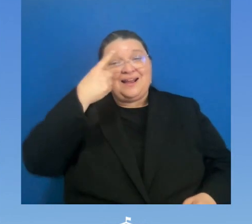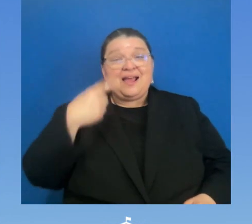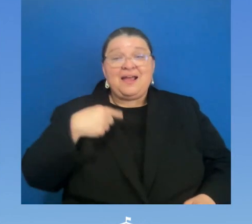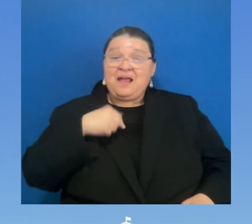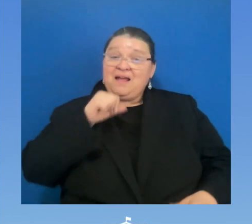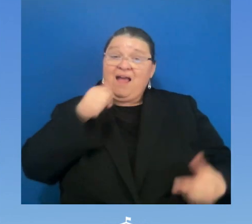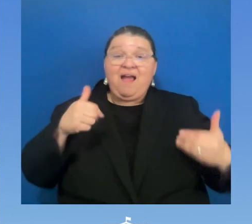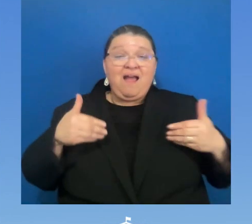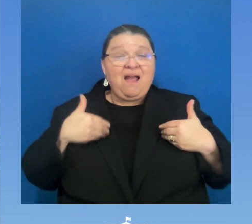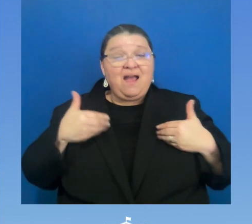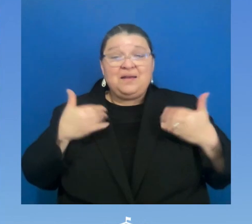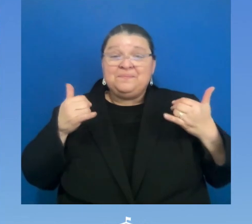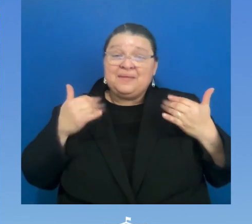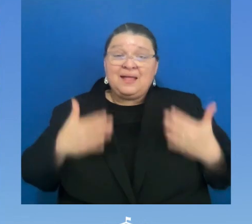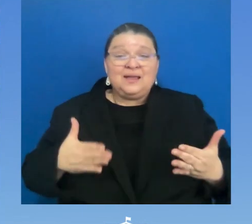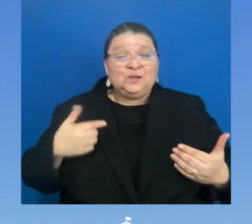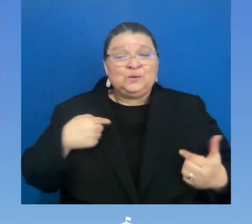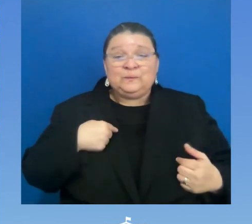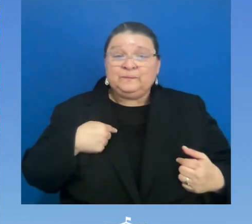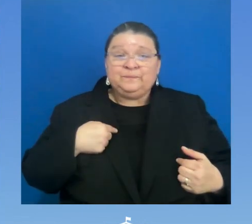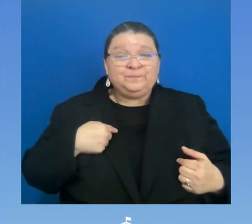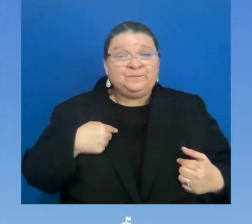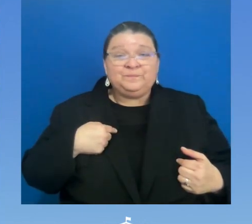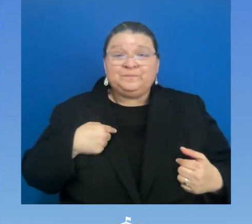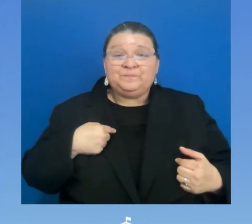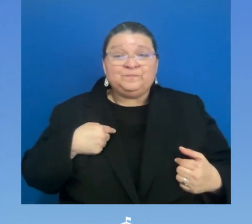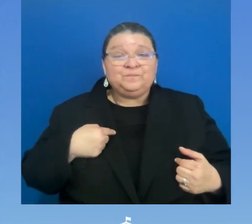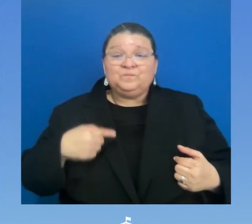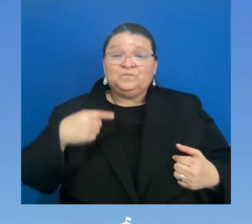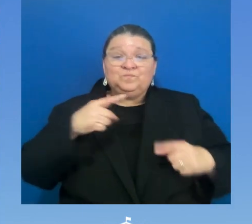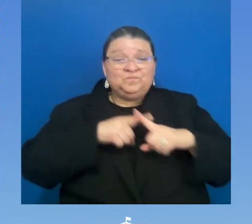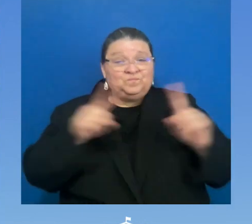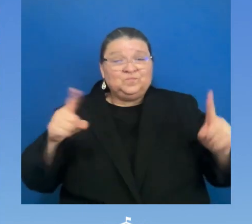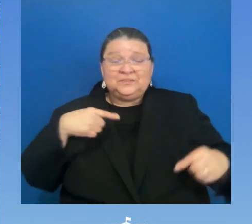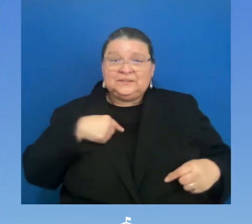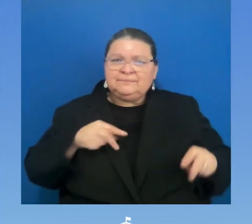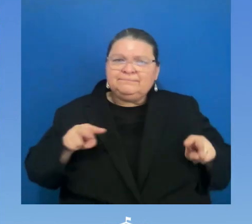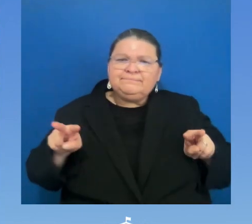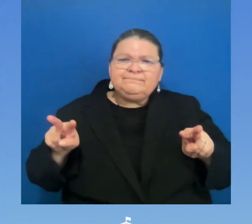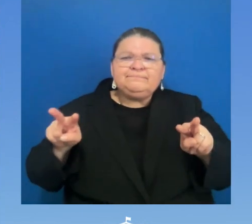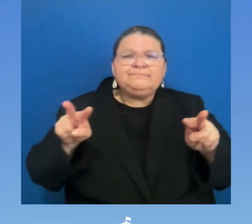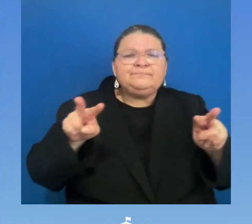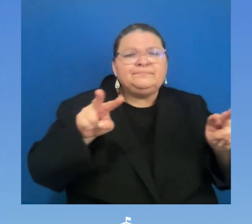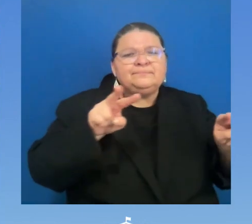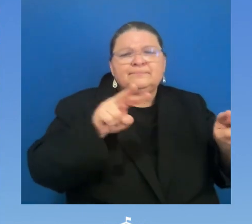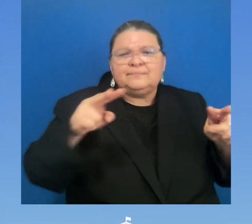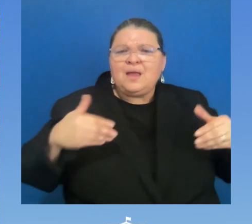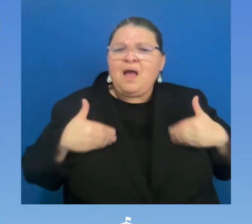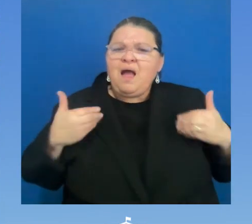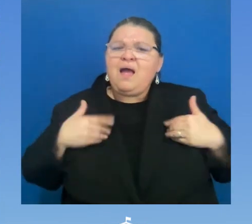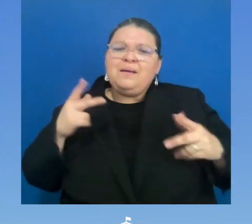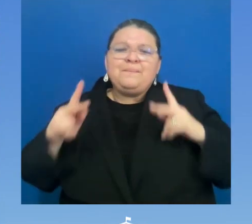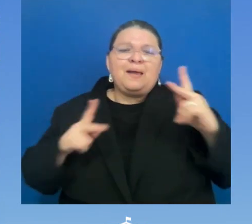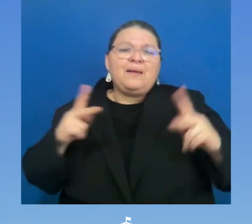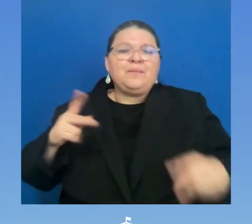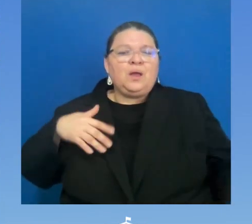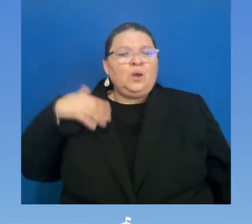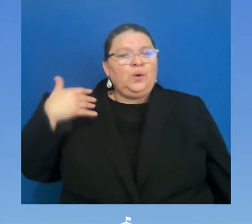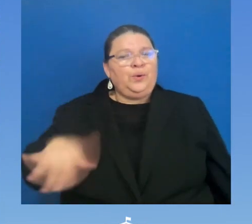I'm like, "Yeah, they're going to be great," on both sides of the coin -- on the field and off the field. So I do agree the future is bright. And I --